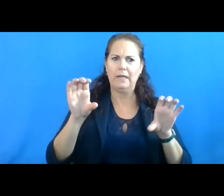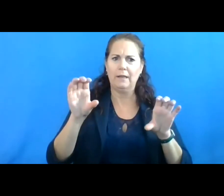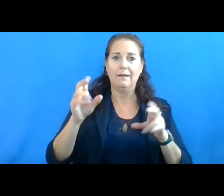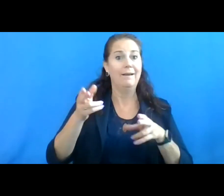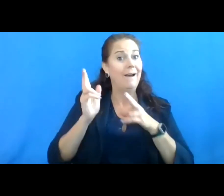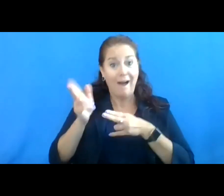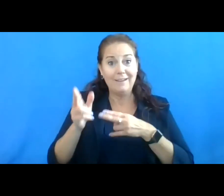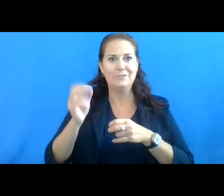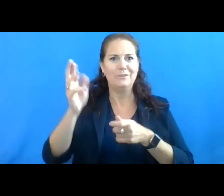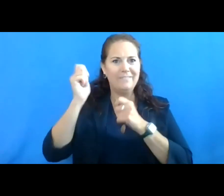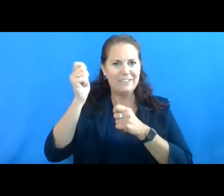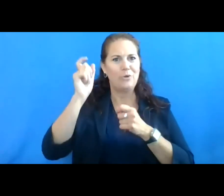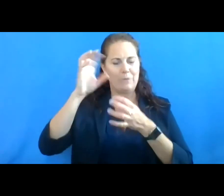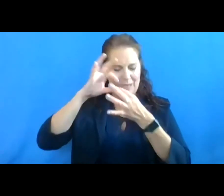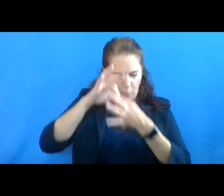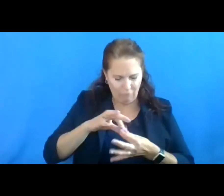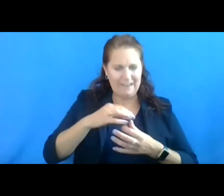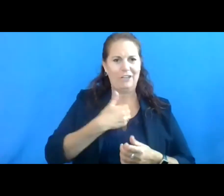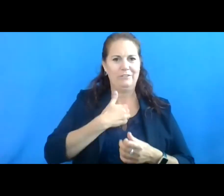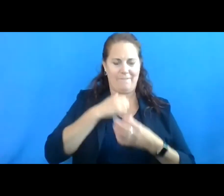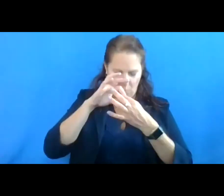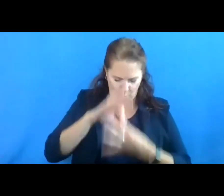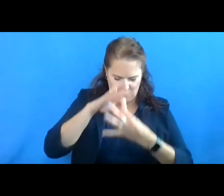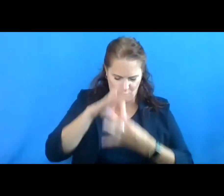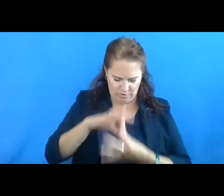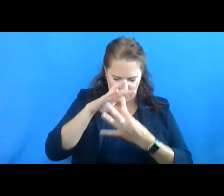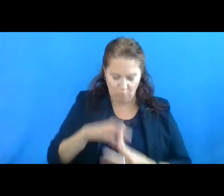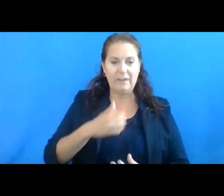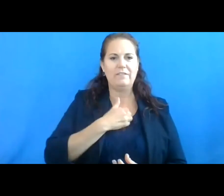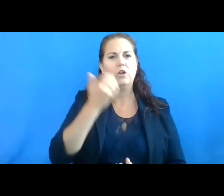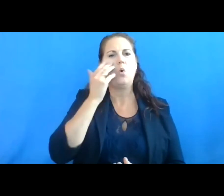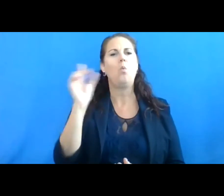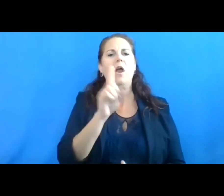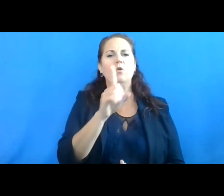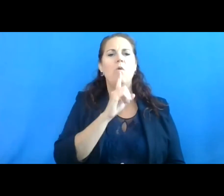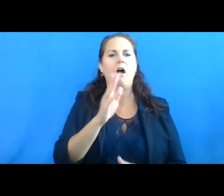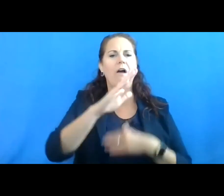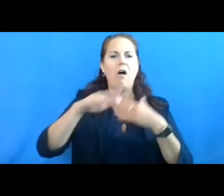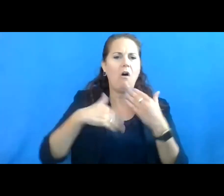You have to be orienting yourself, and knowing where you are all the time.